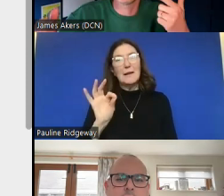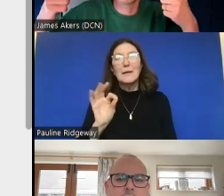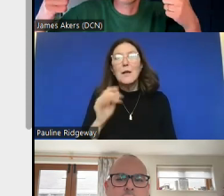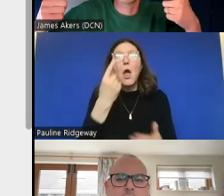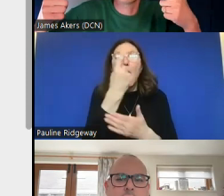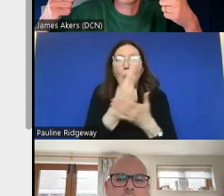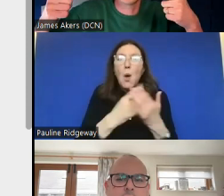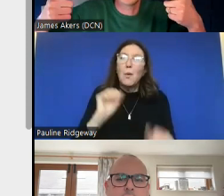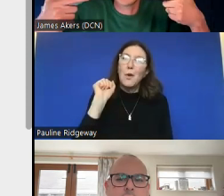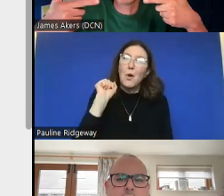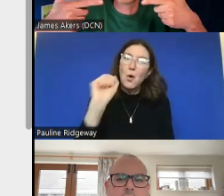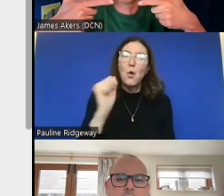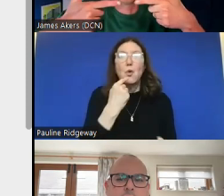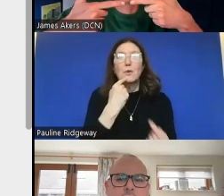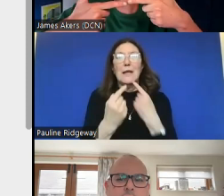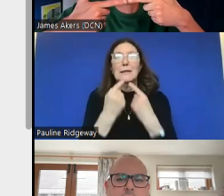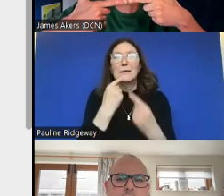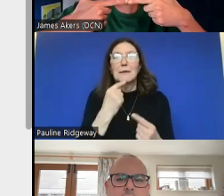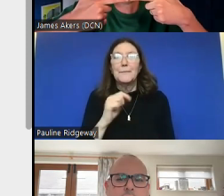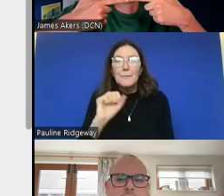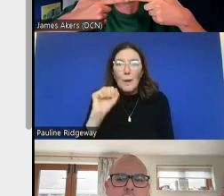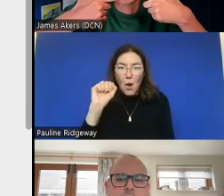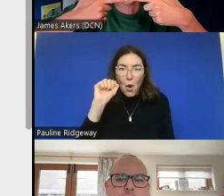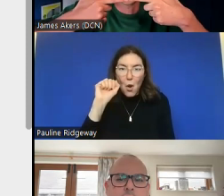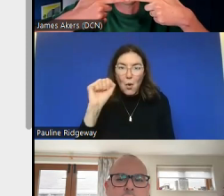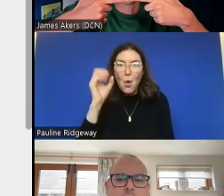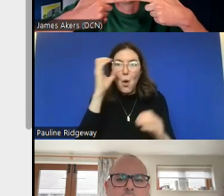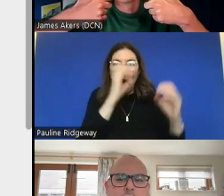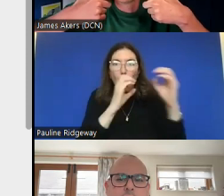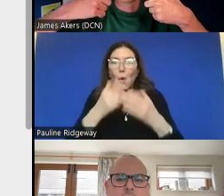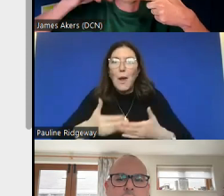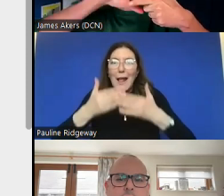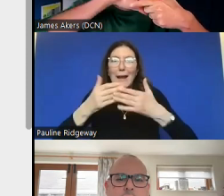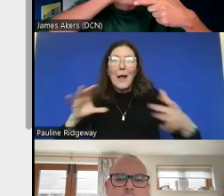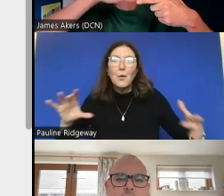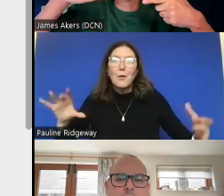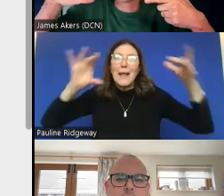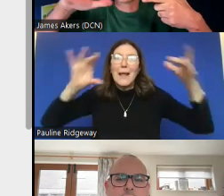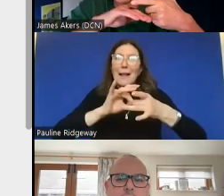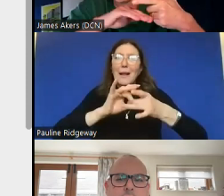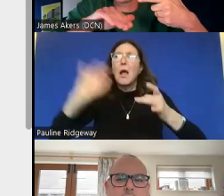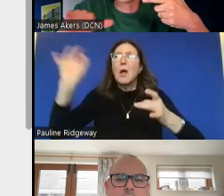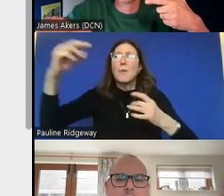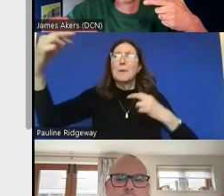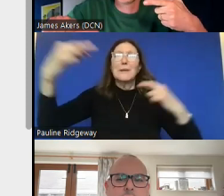Your Google account is the one that's linking those two together. Nobody else can see that data.